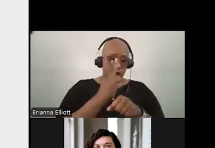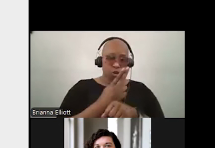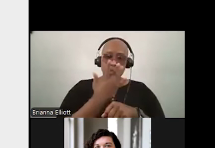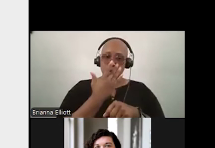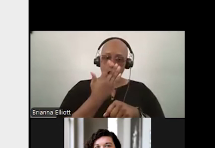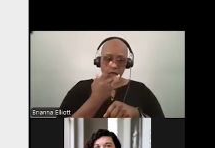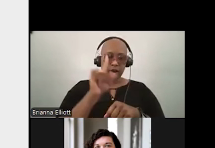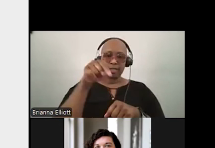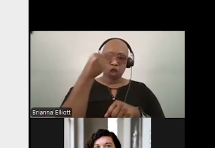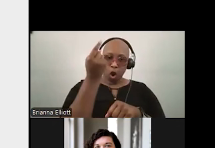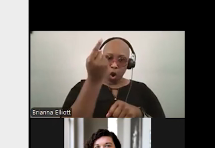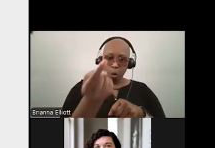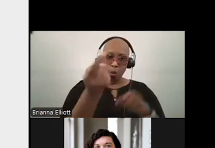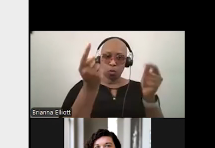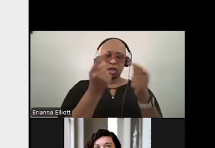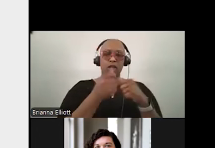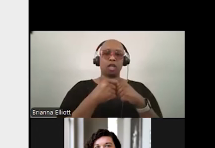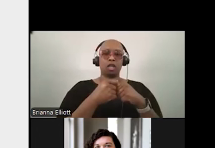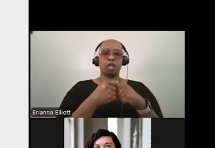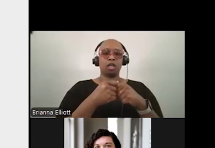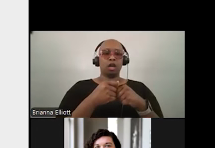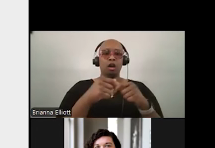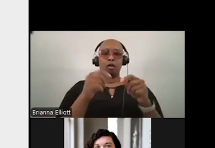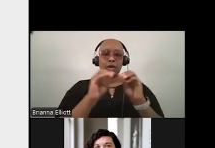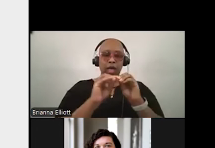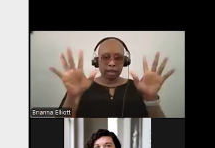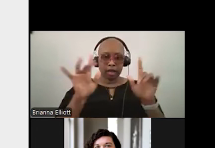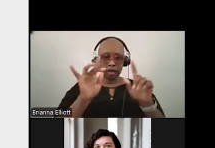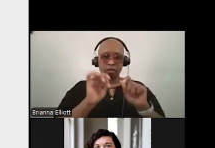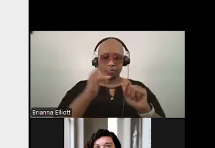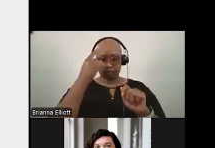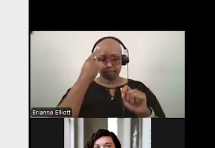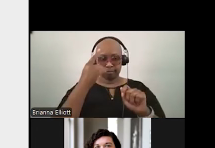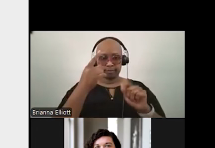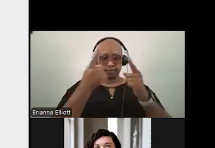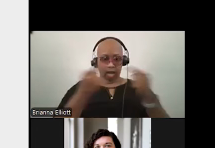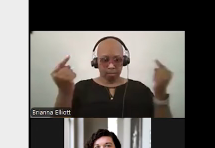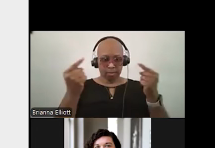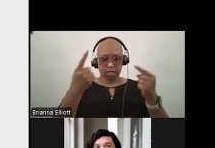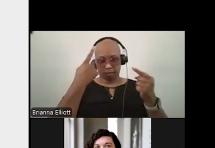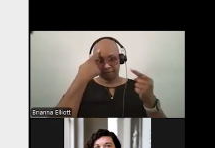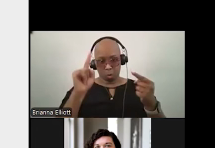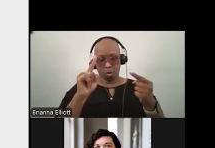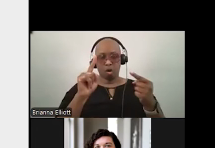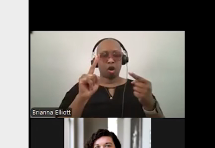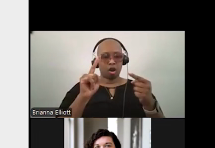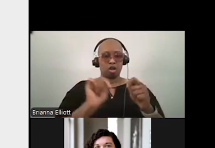all have our pretty standard idea at this point that underline means a link. And accessibility